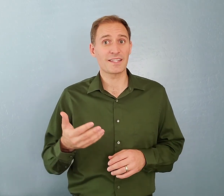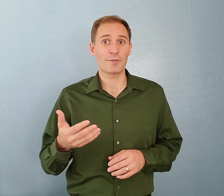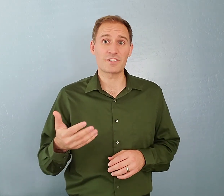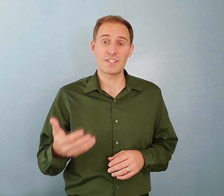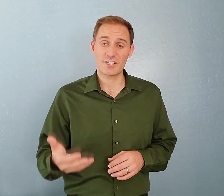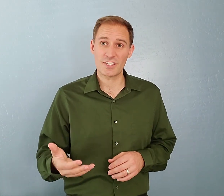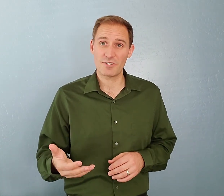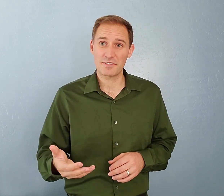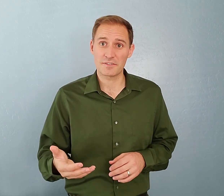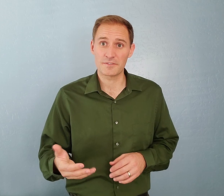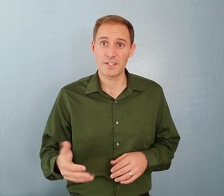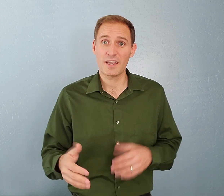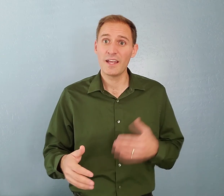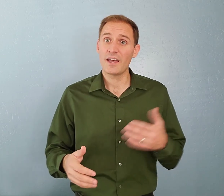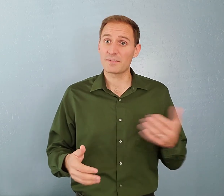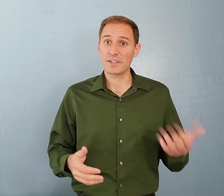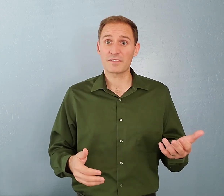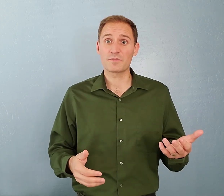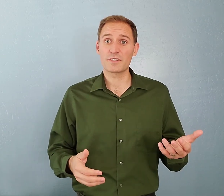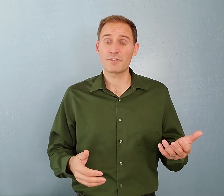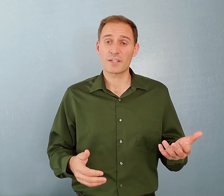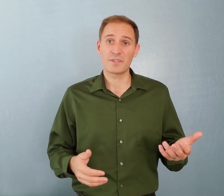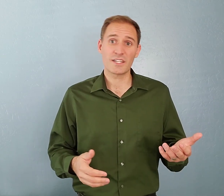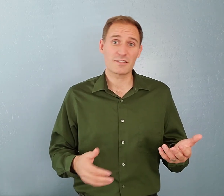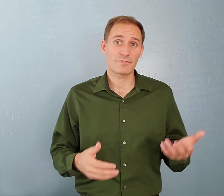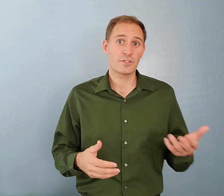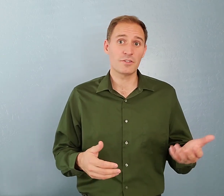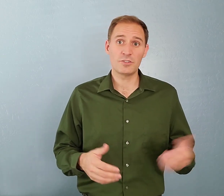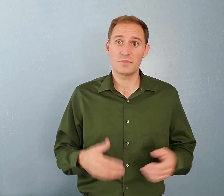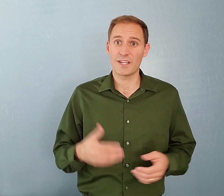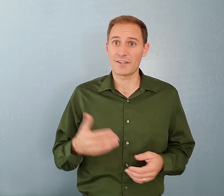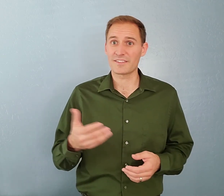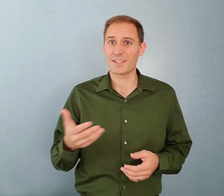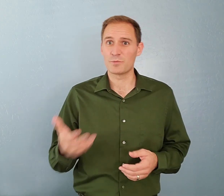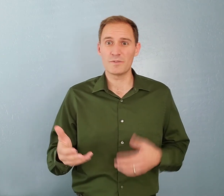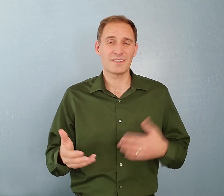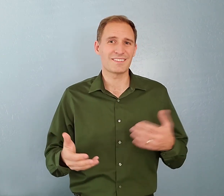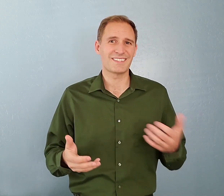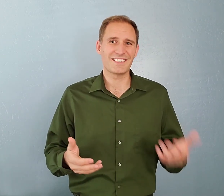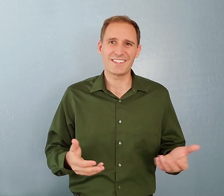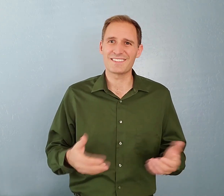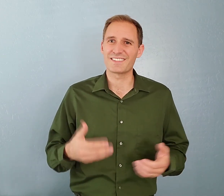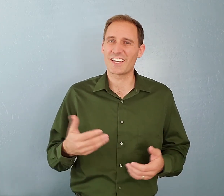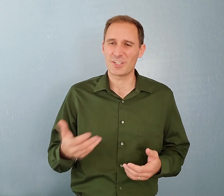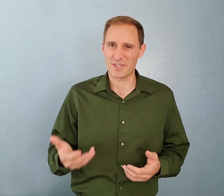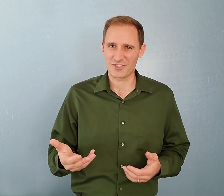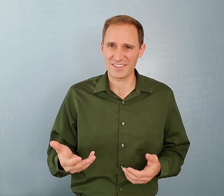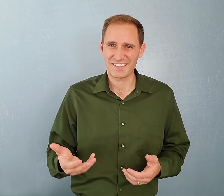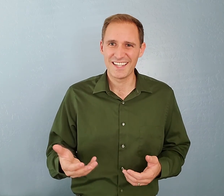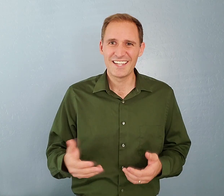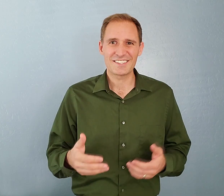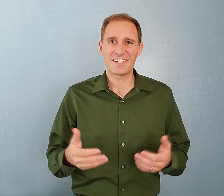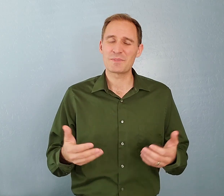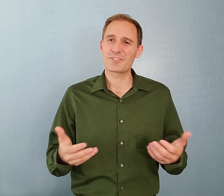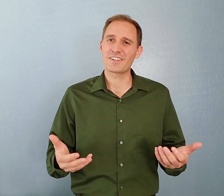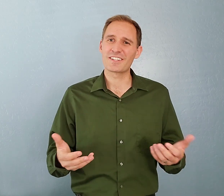language dictionaries for free, as well as some good recommendations for YouTube channels and movies and tvs and documentaries. So, I'll be sure to include